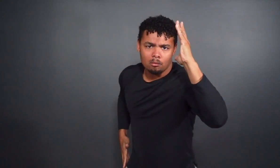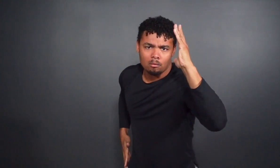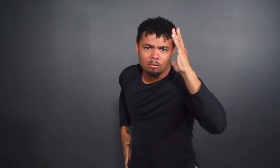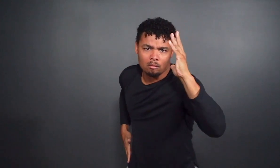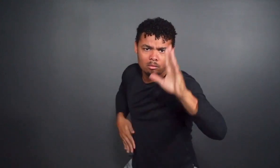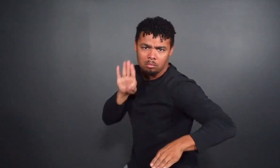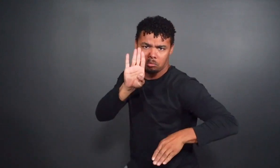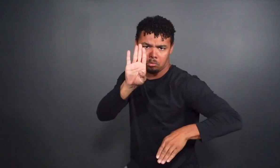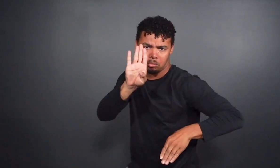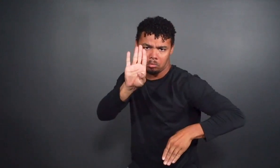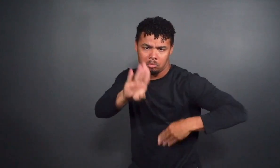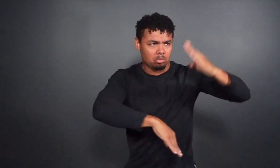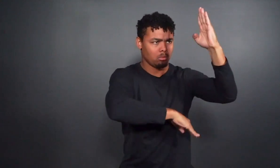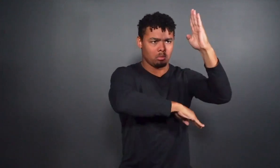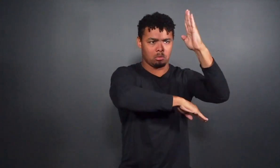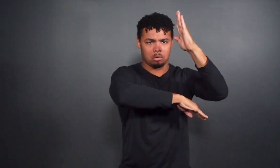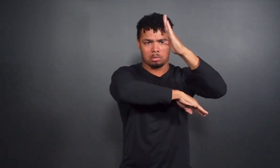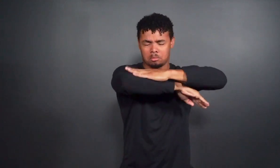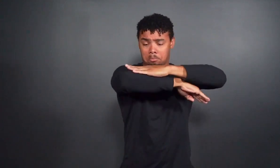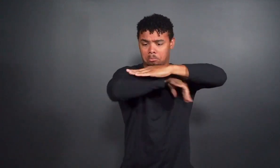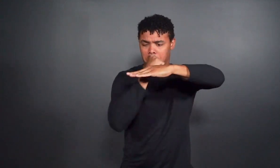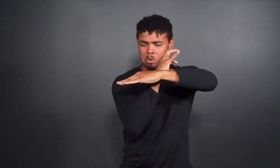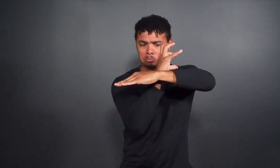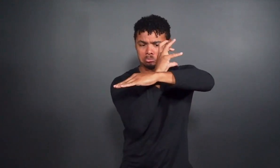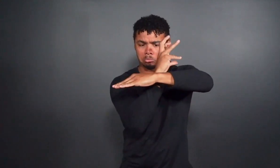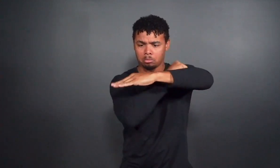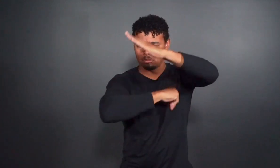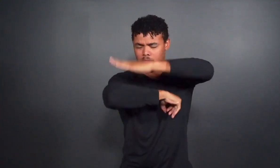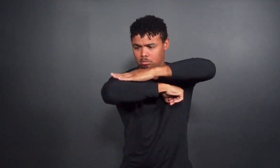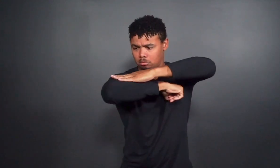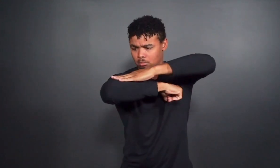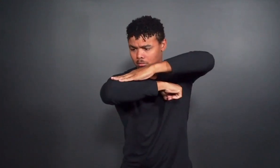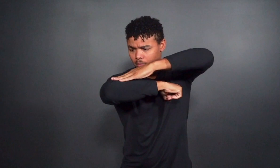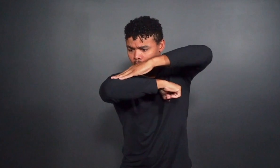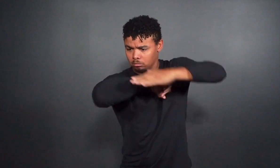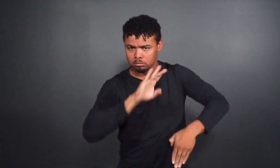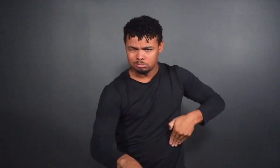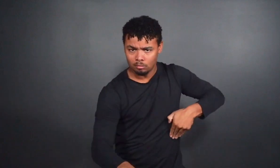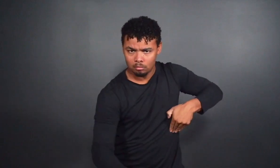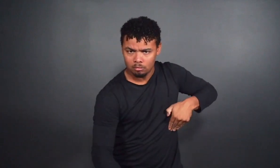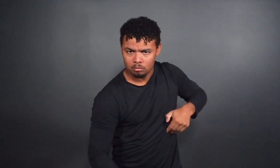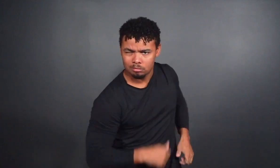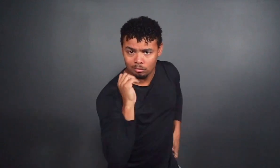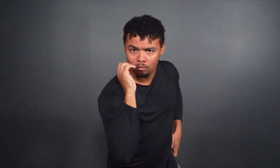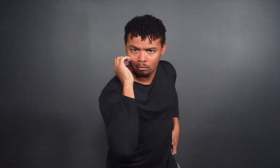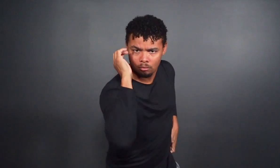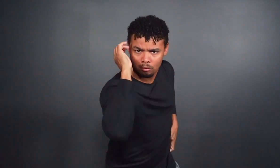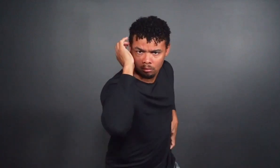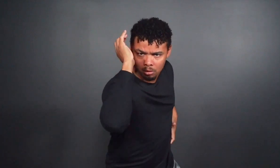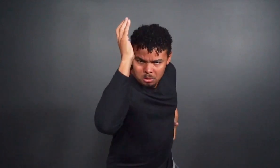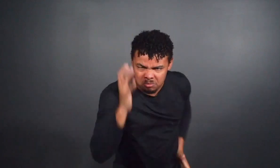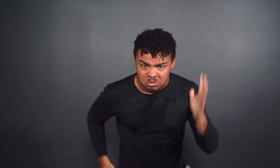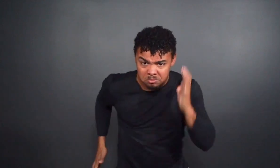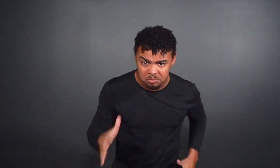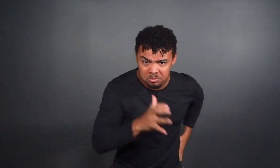we see SUBJECT’s face in full focus. CUT to side view. SUBJECT’s foot impacts with the ground - a small cloud of dust poofs up behind SUBJECT’s foot. CUT to front view. PAN-UP to face and upper body END slow motion